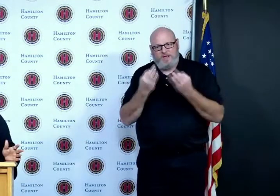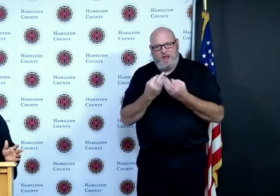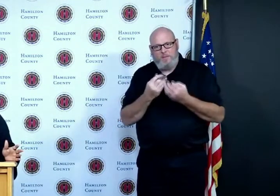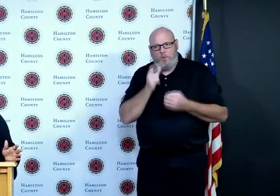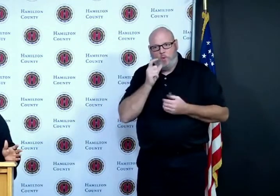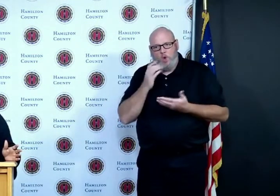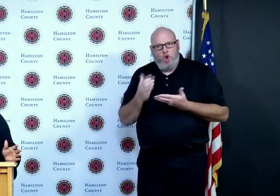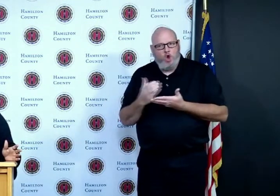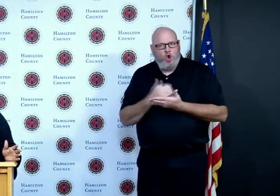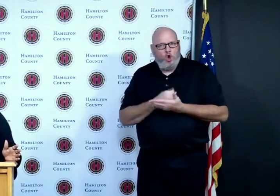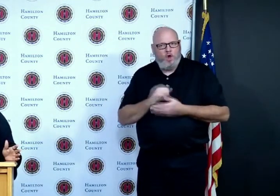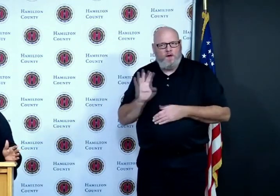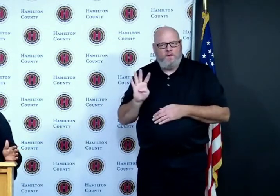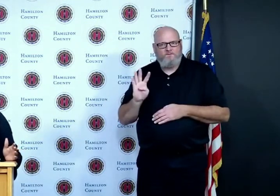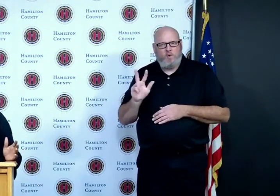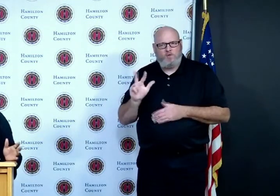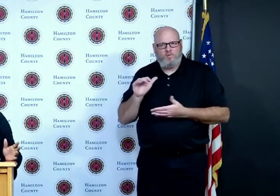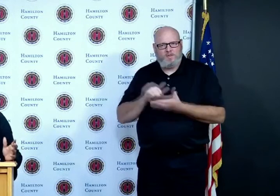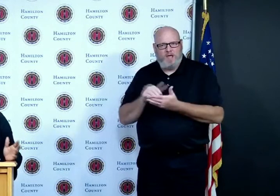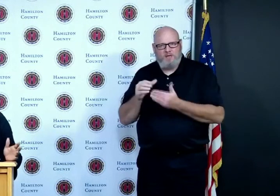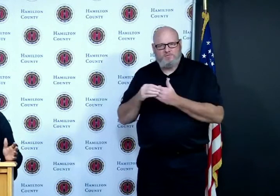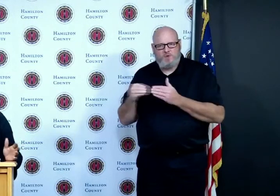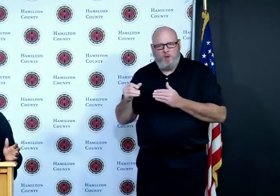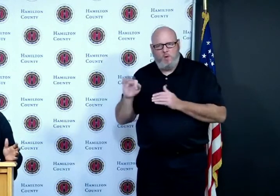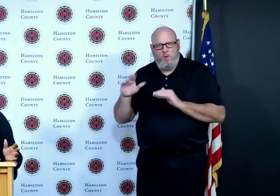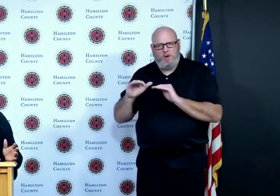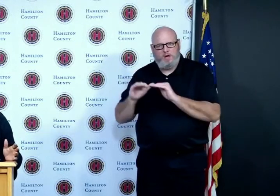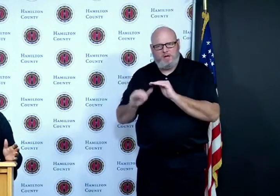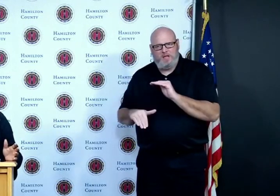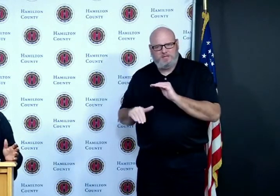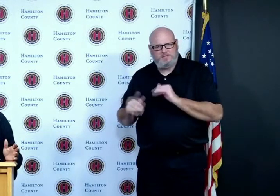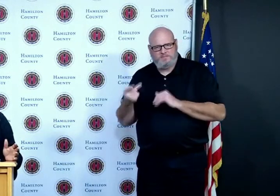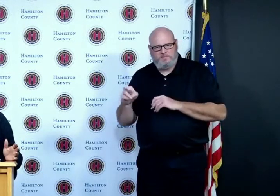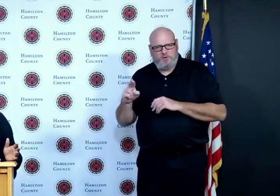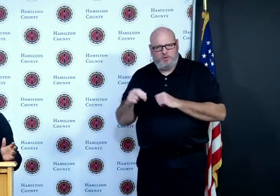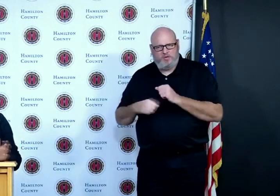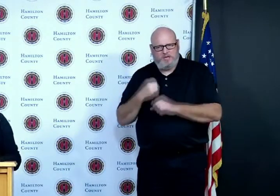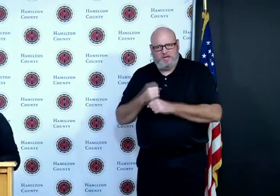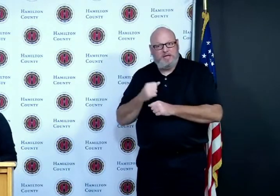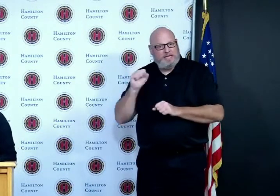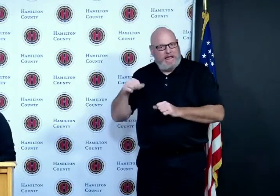and so this gives us some flexibility to help people because we know and meet people